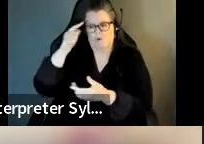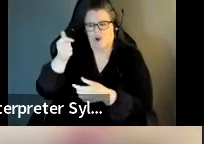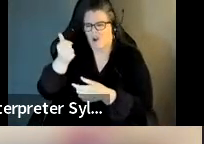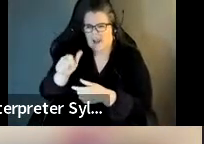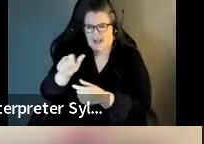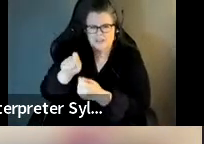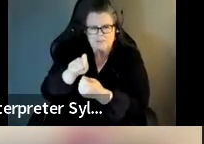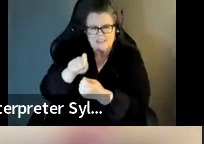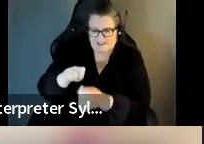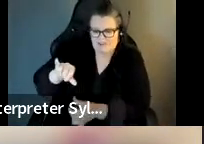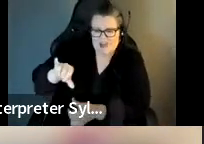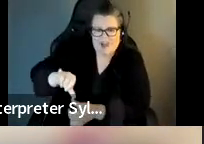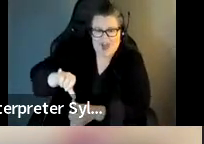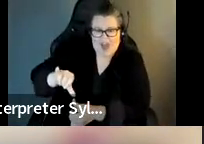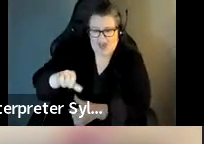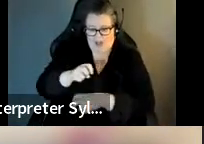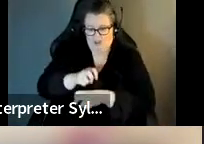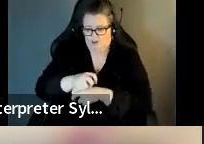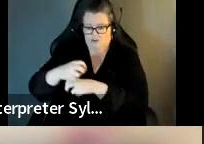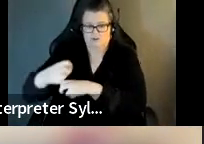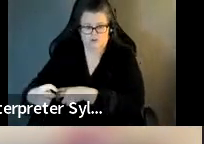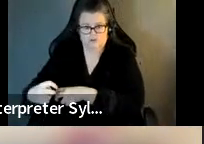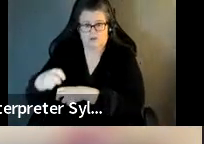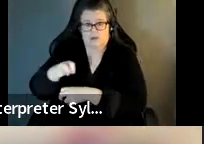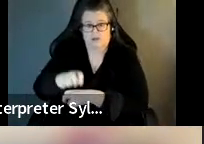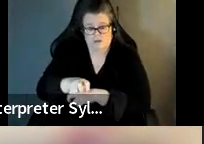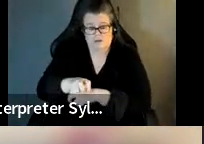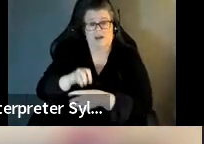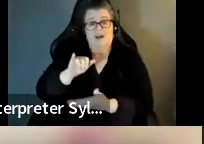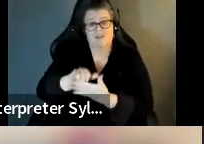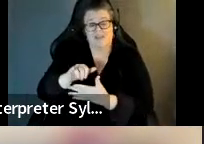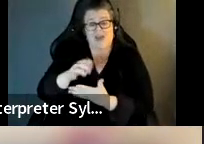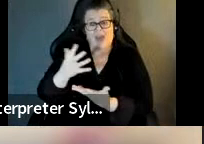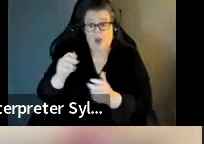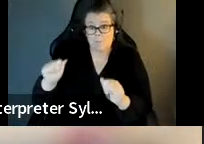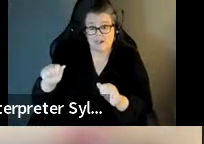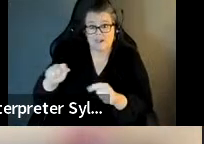The ability to transfer from one surface height to another involves many assumptions regarding